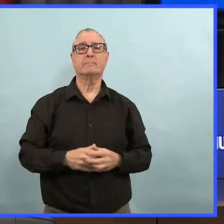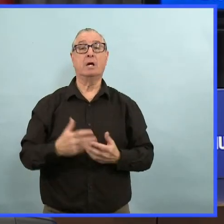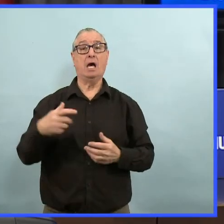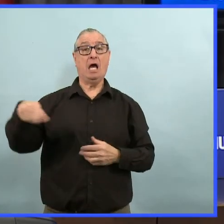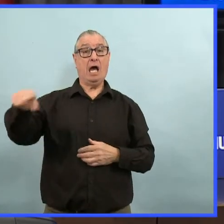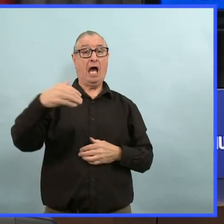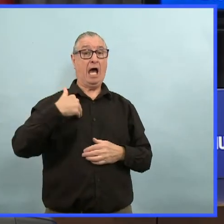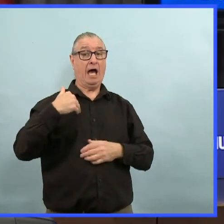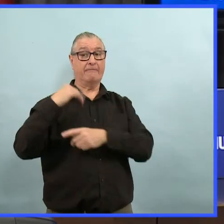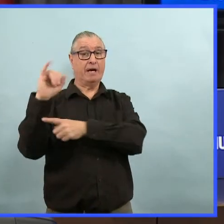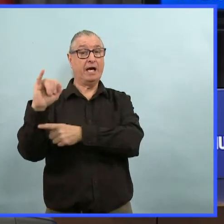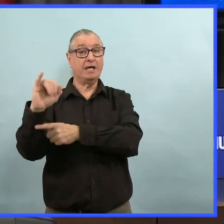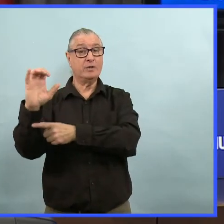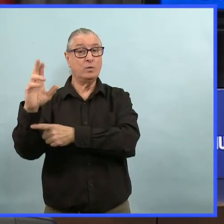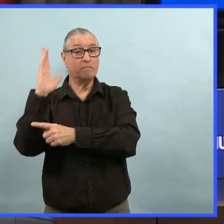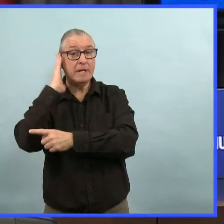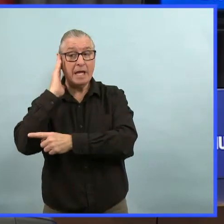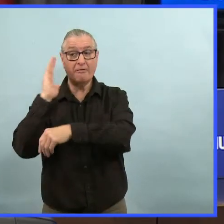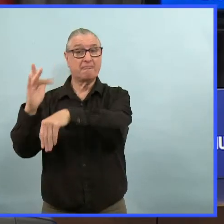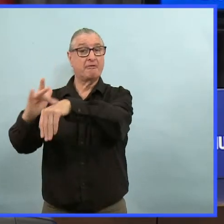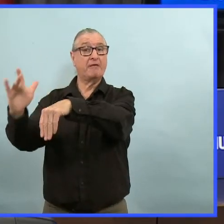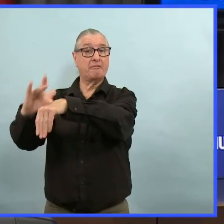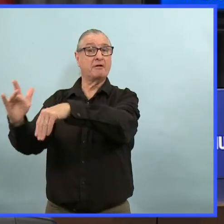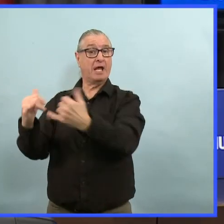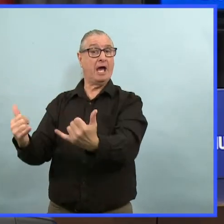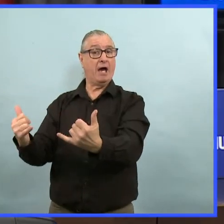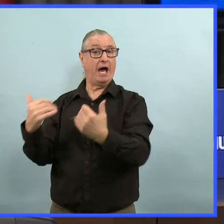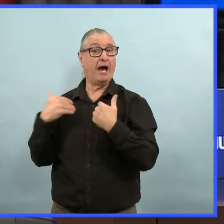though it often doesn't line up where the patients are actually presenting